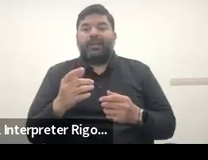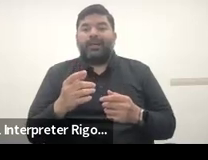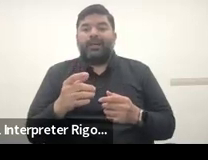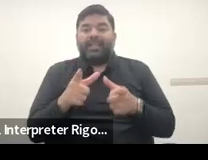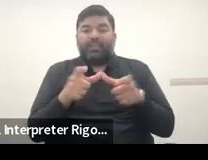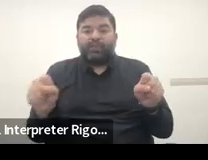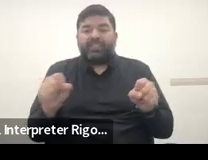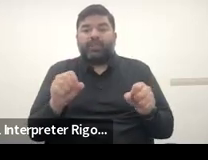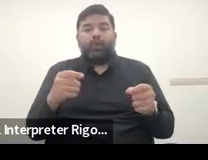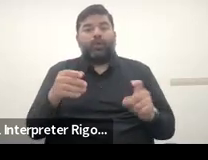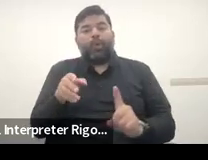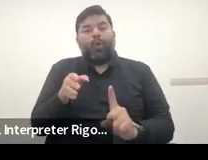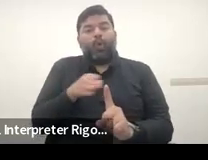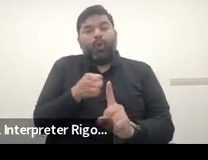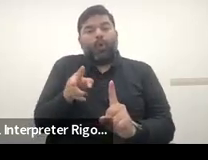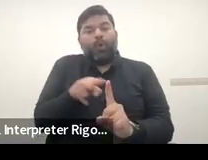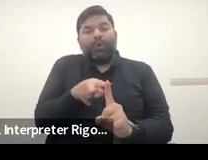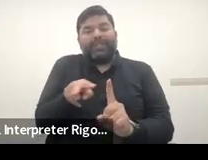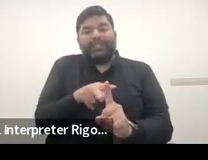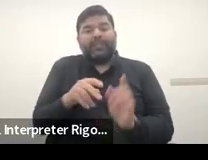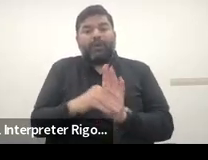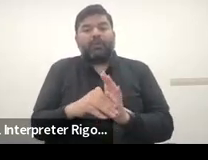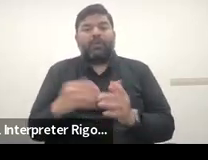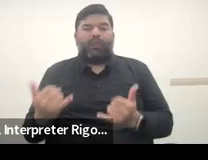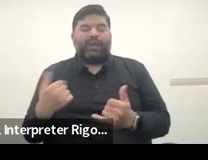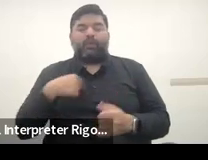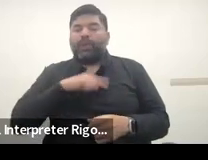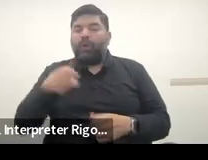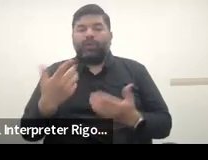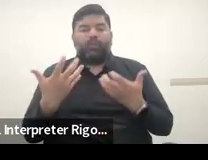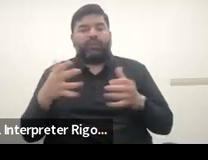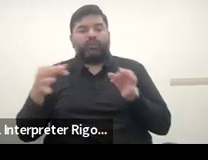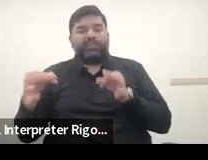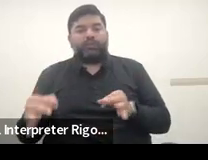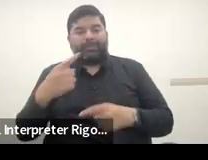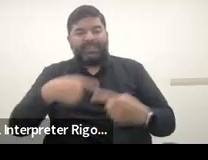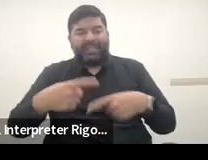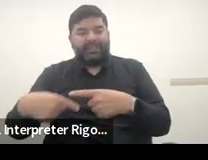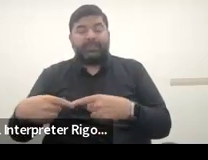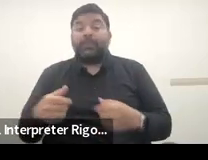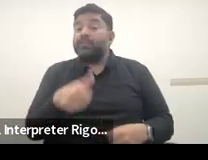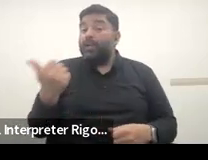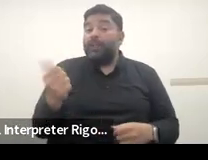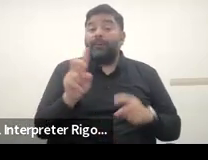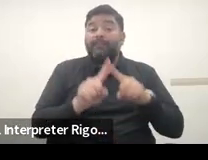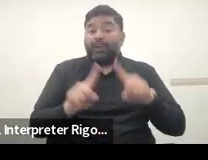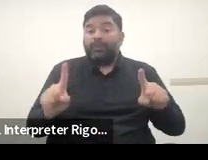signs and there's a number of variables, hyperparameters that we can manipulate